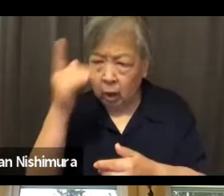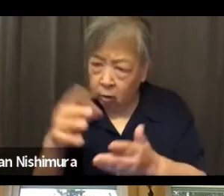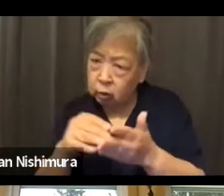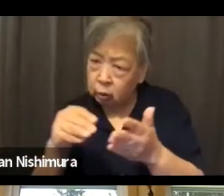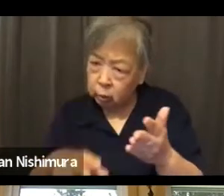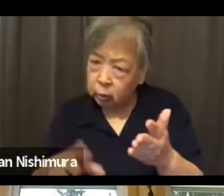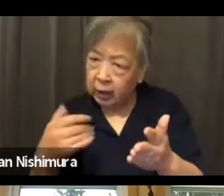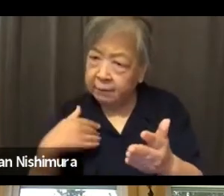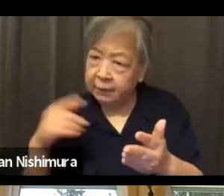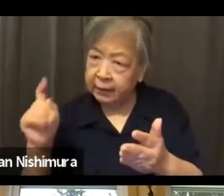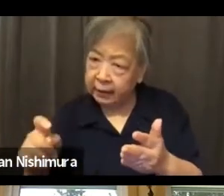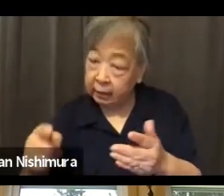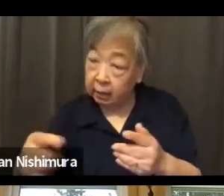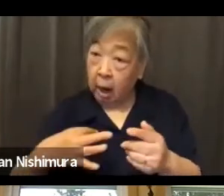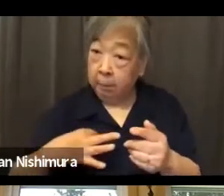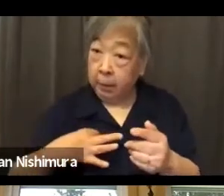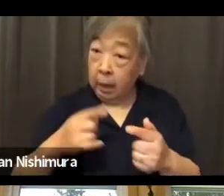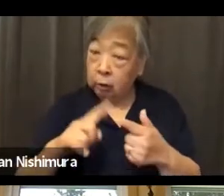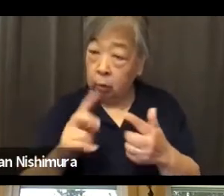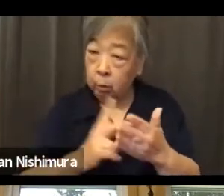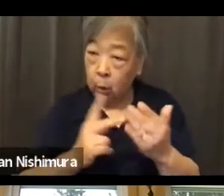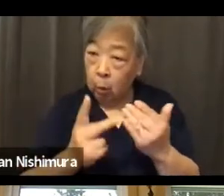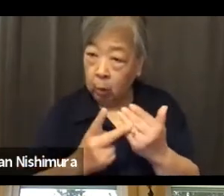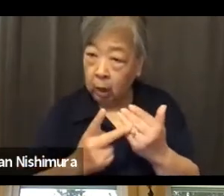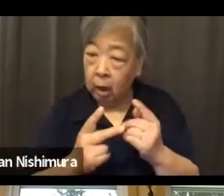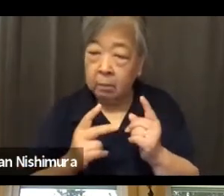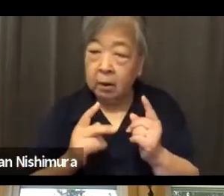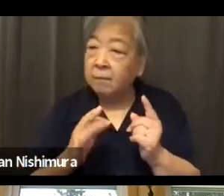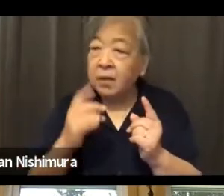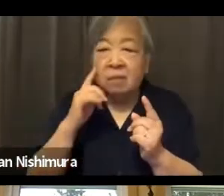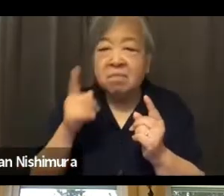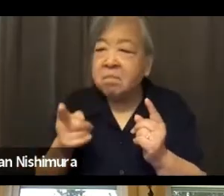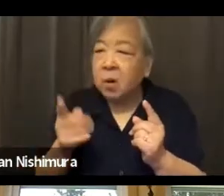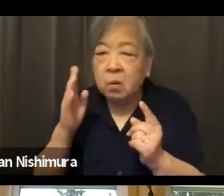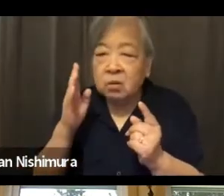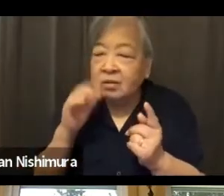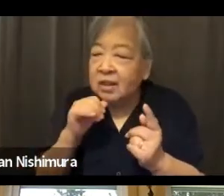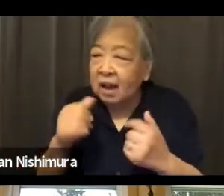applying to a program you do not think has the access, you should still allow the application